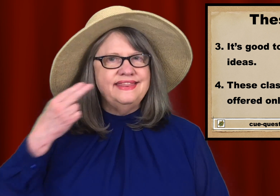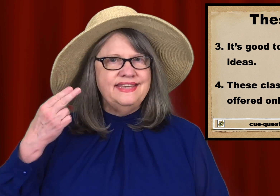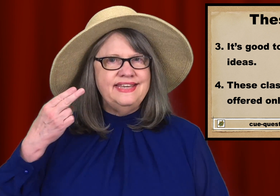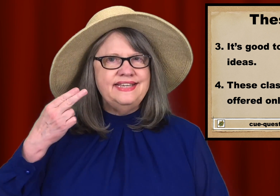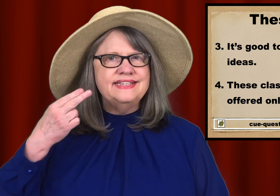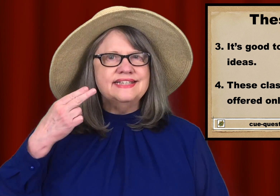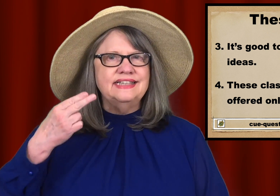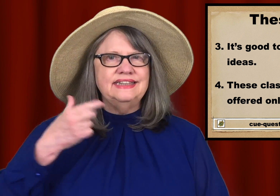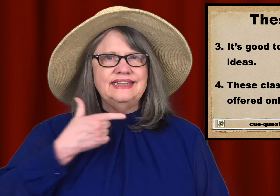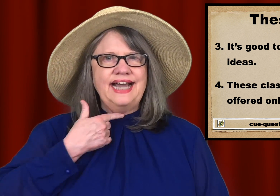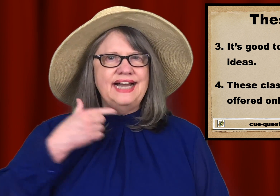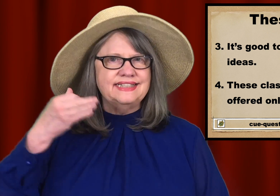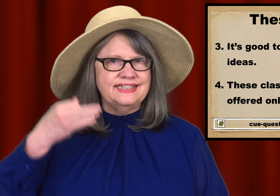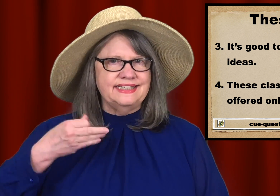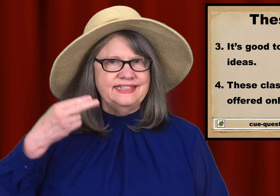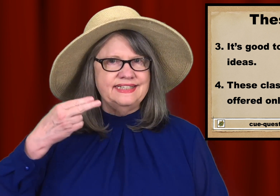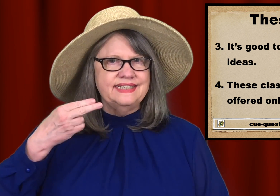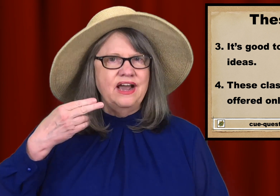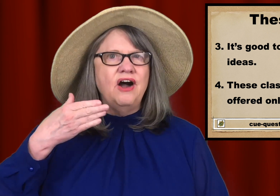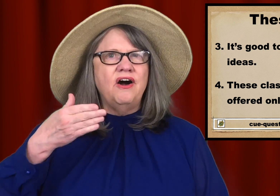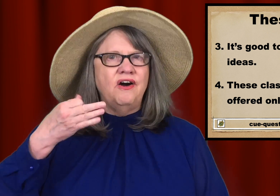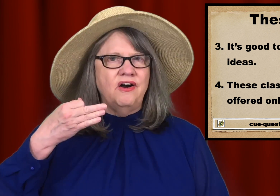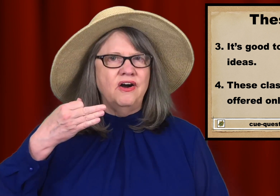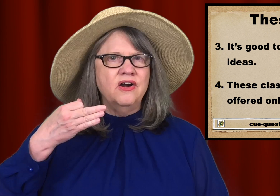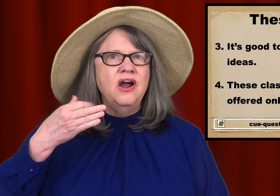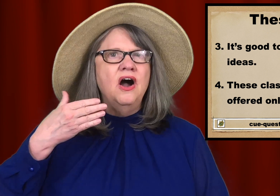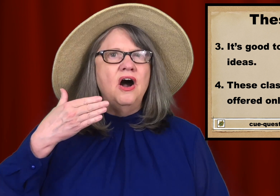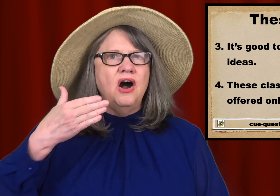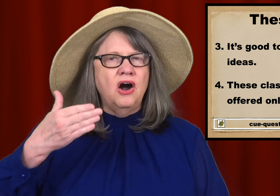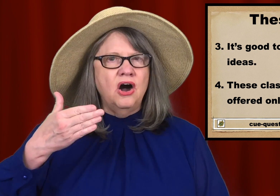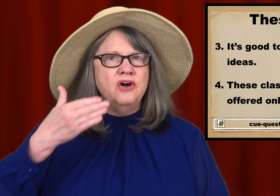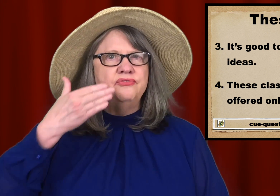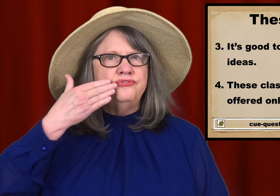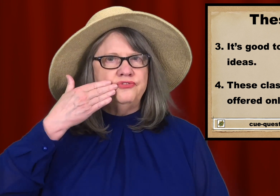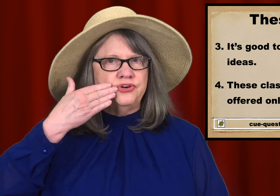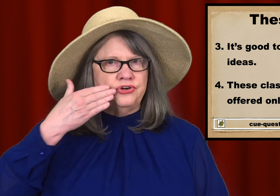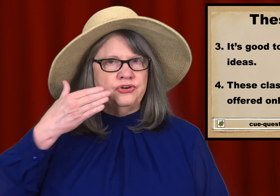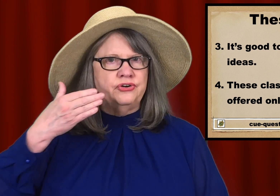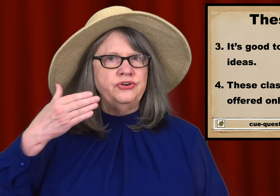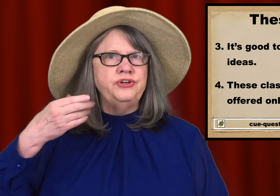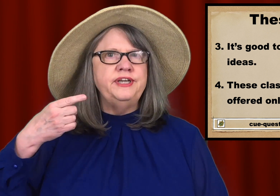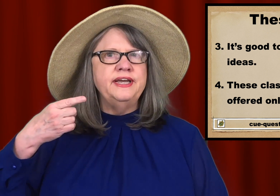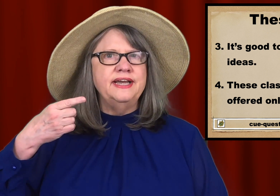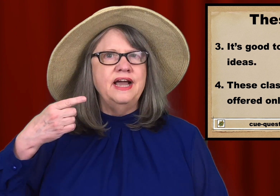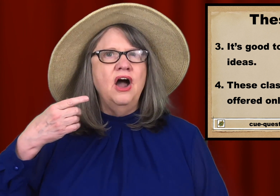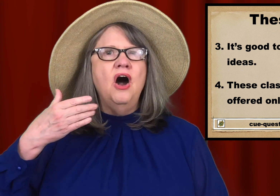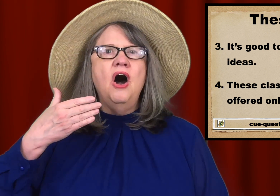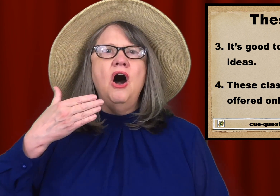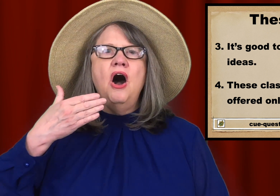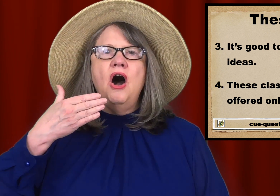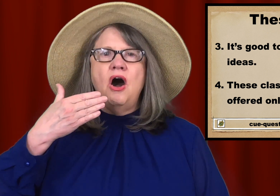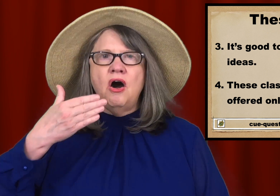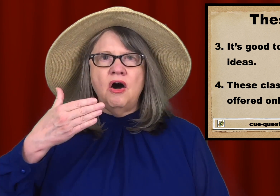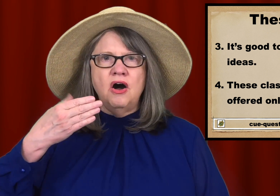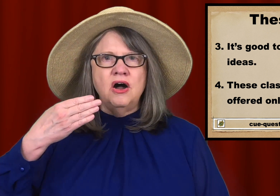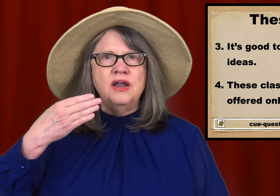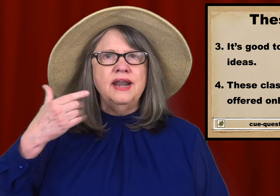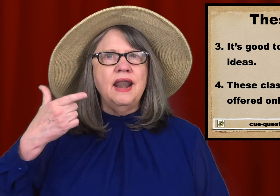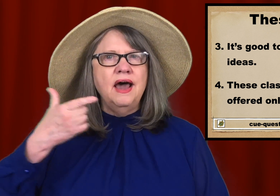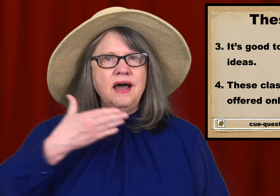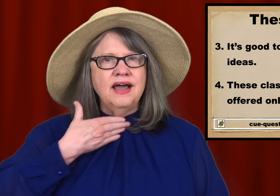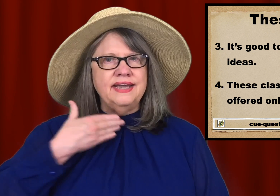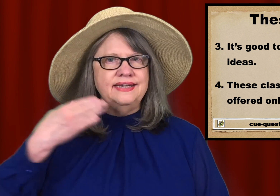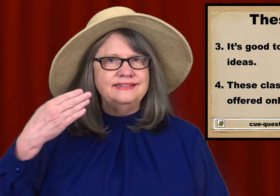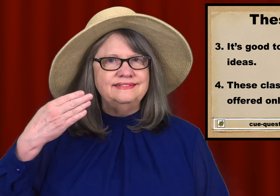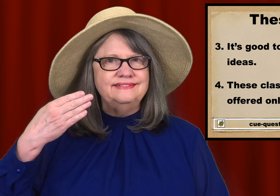These classes are offered online.